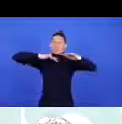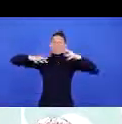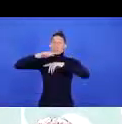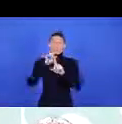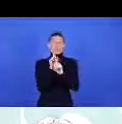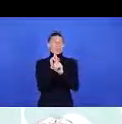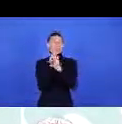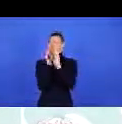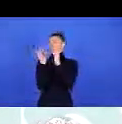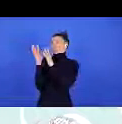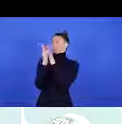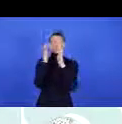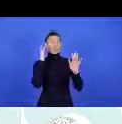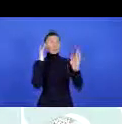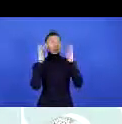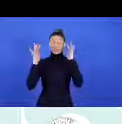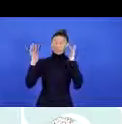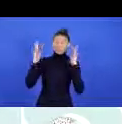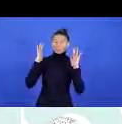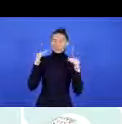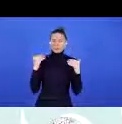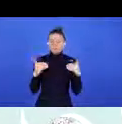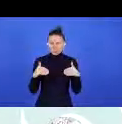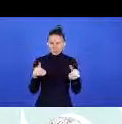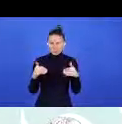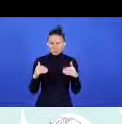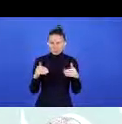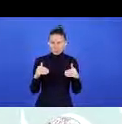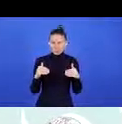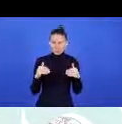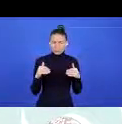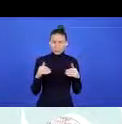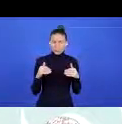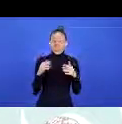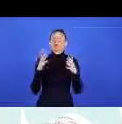, continuing to music and listening in the crowd. In the